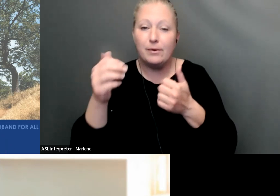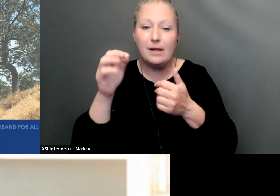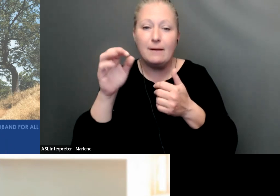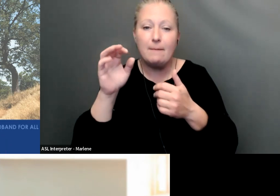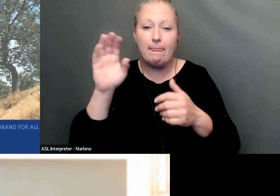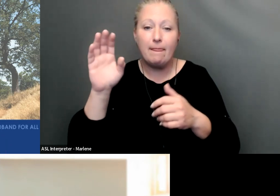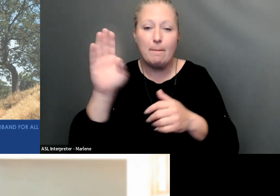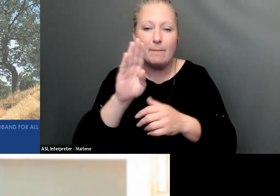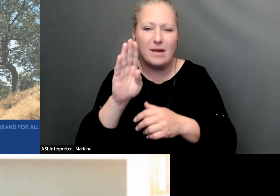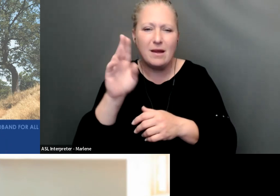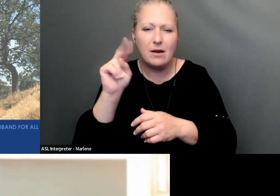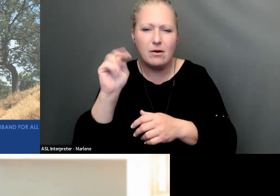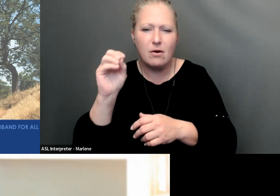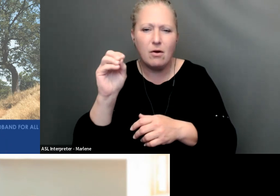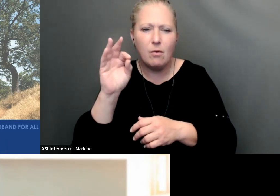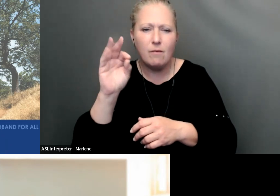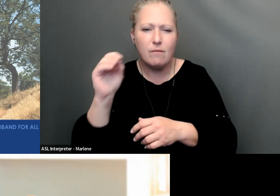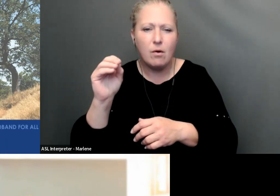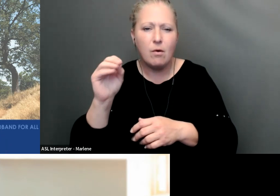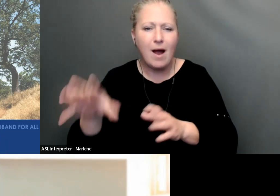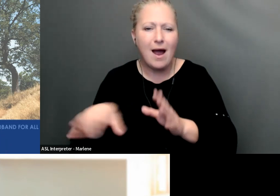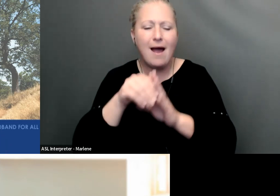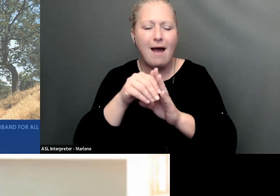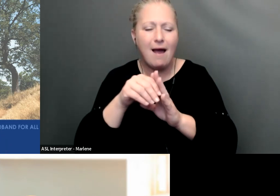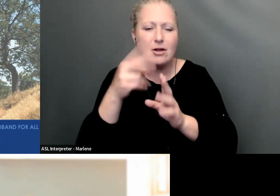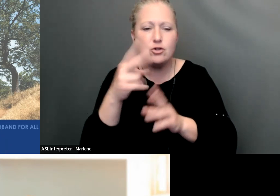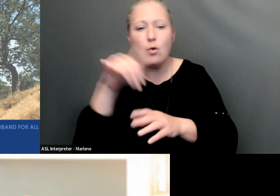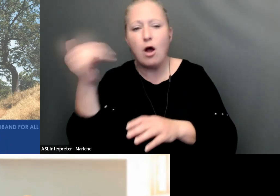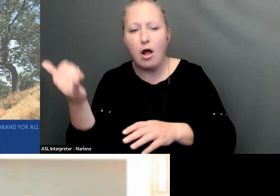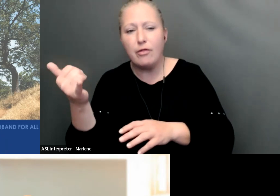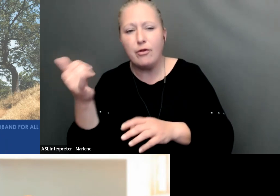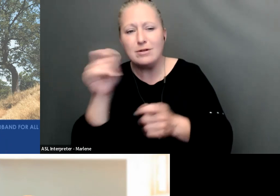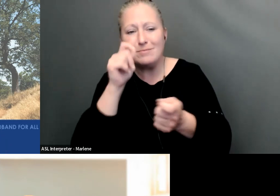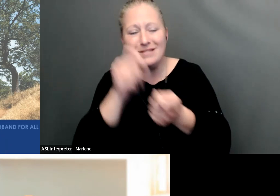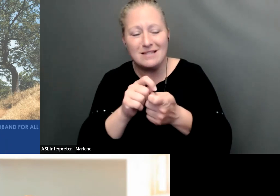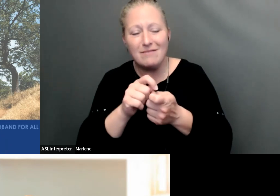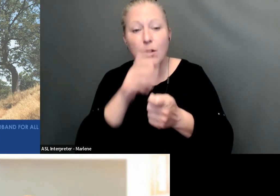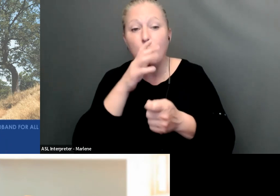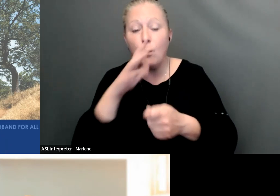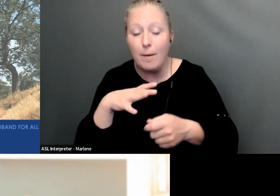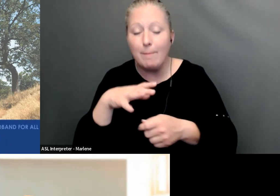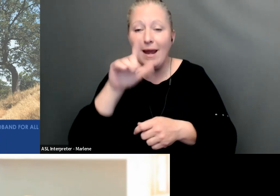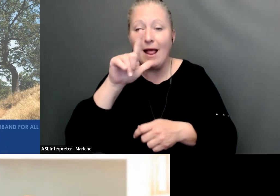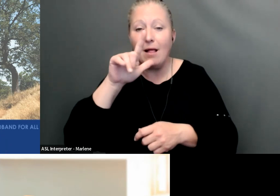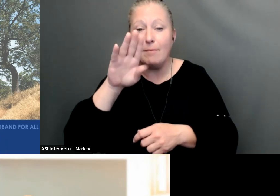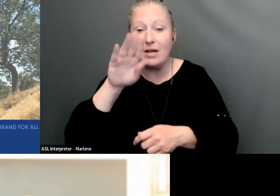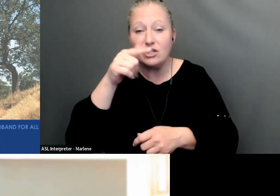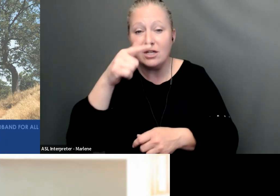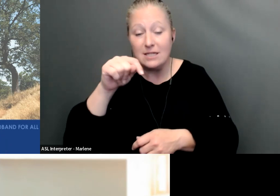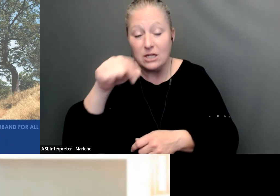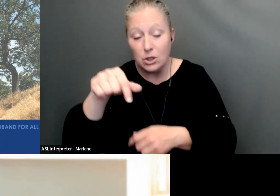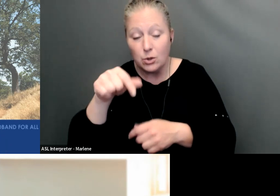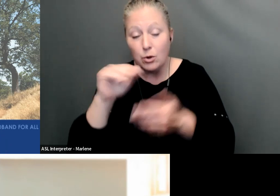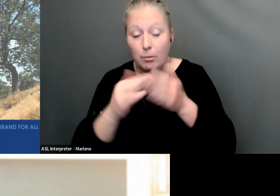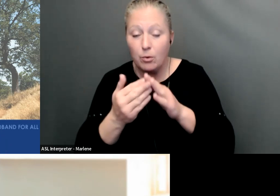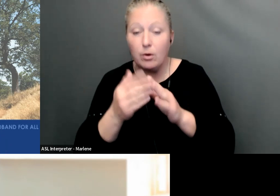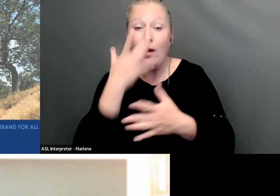Nofo adds two others you know women and the LGBTQ community. And so what's really interesting is we